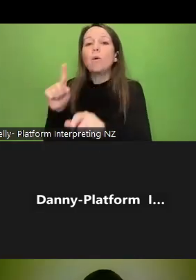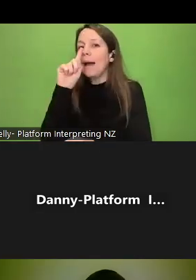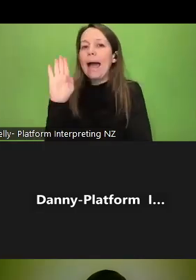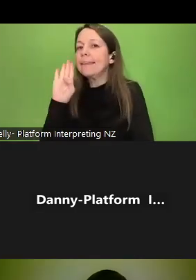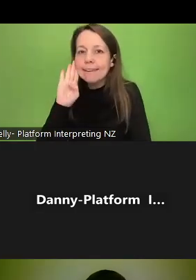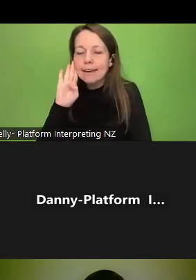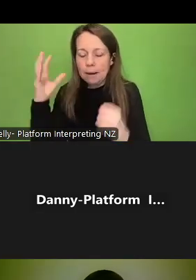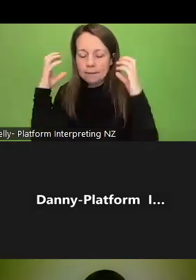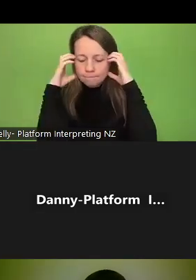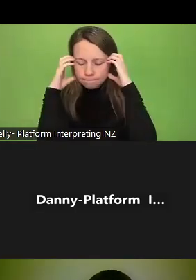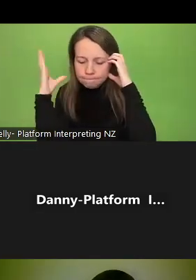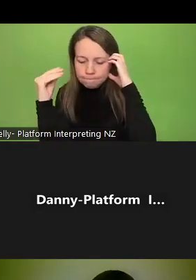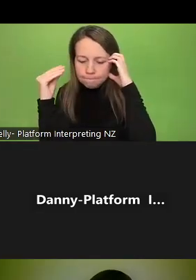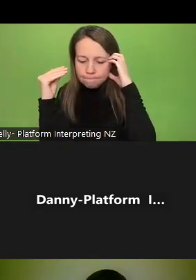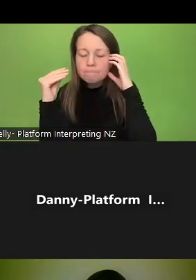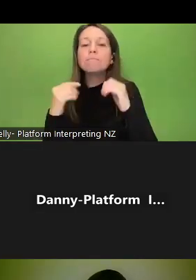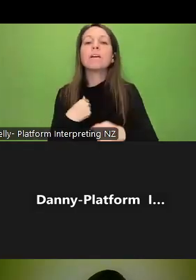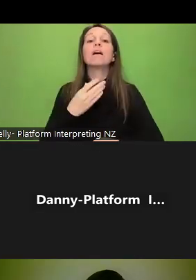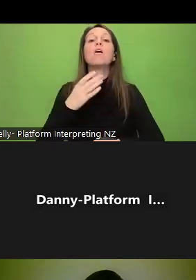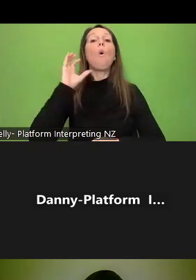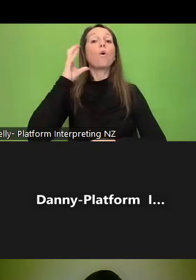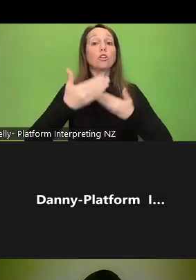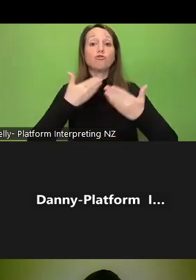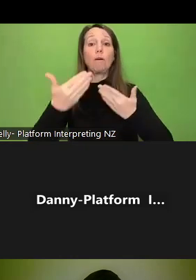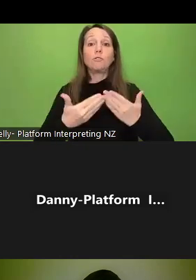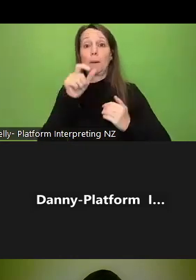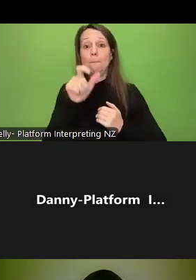This is maybe what we might call the traditional audio description,